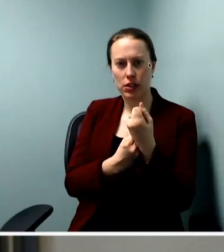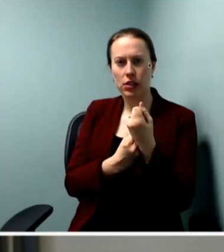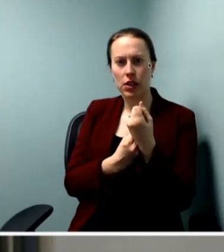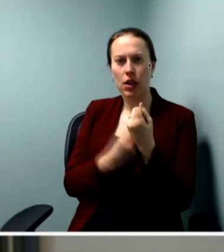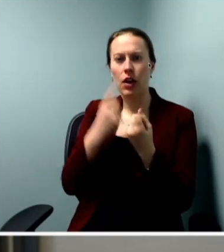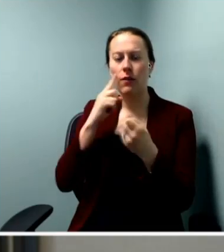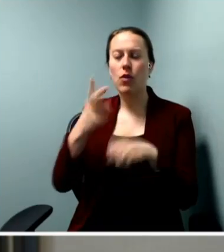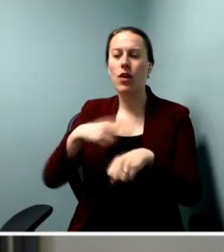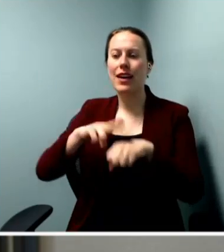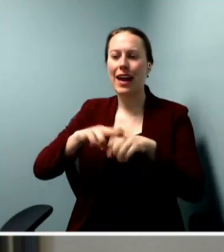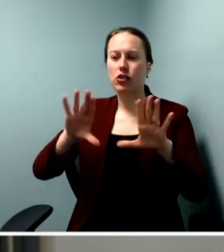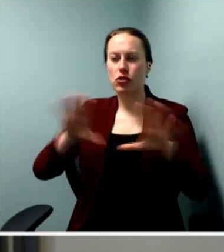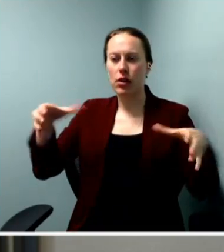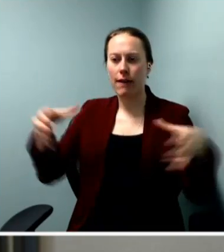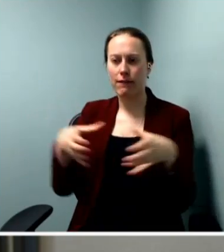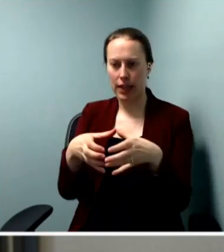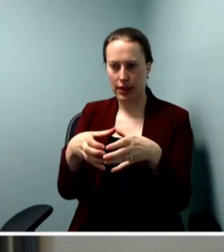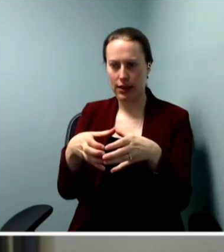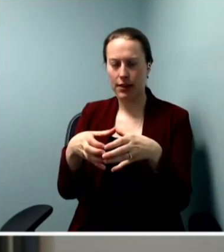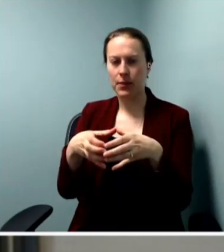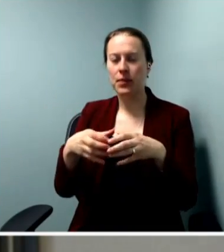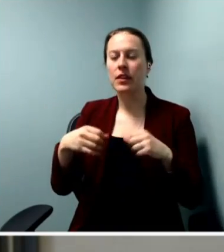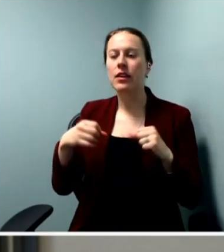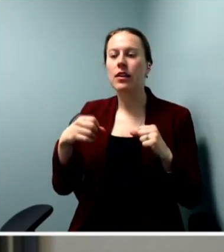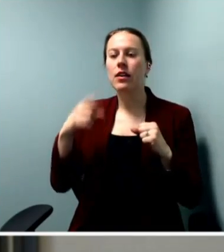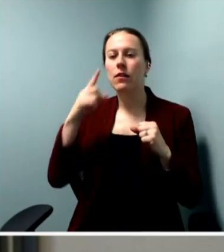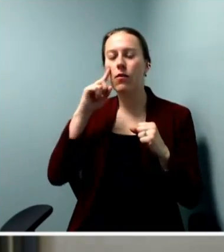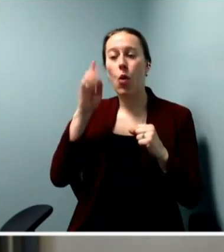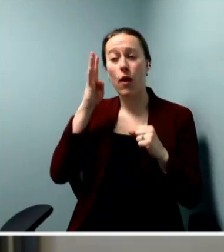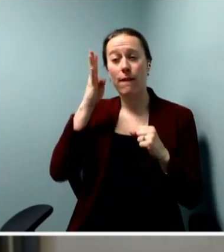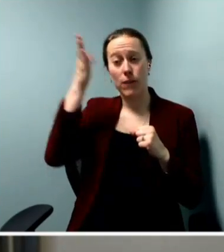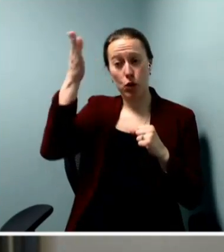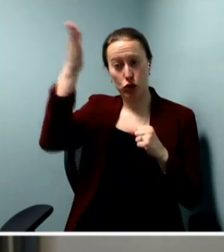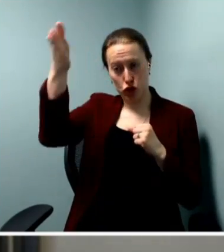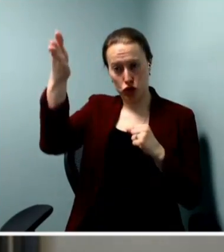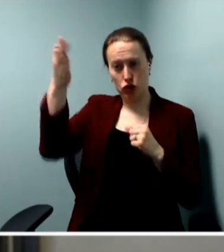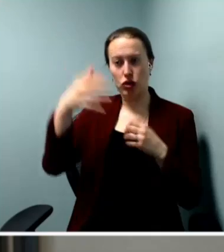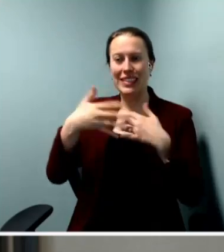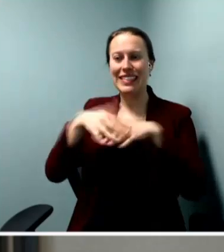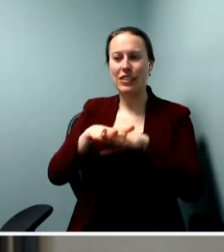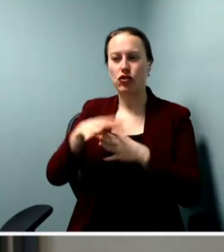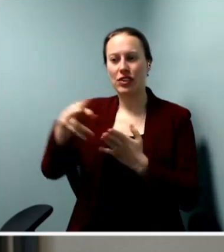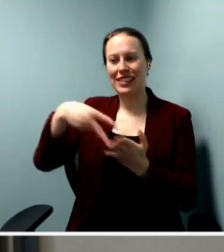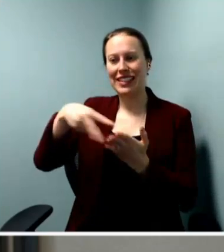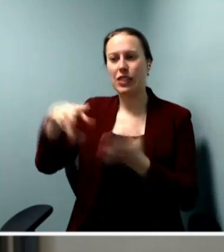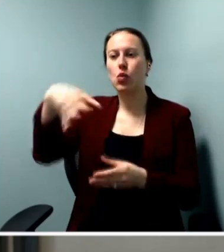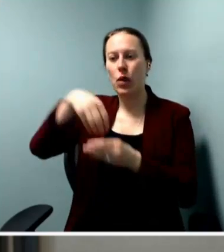on the future of integrated dance in the USA. It's the first one ever, which is ridiculous,